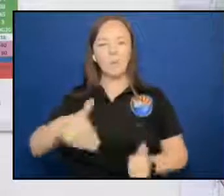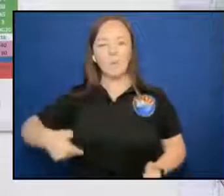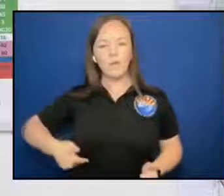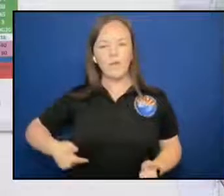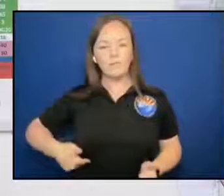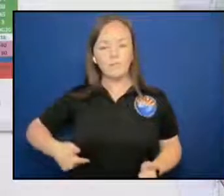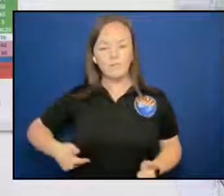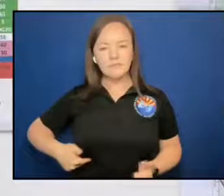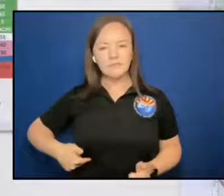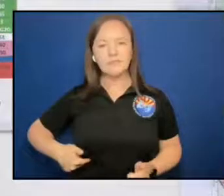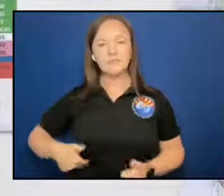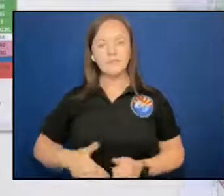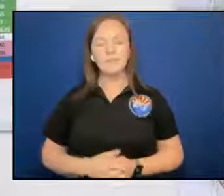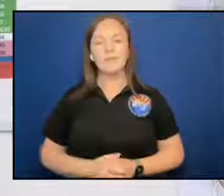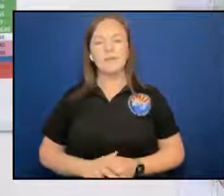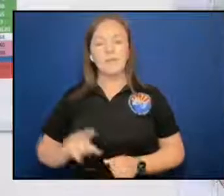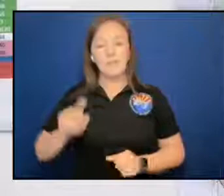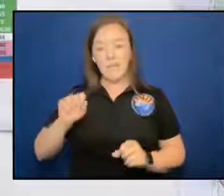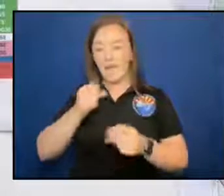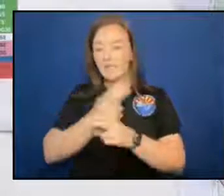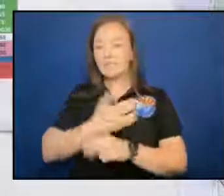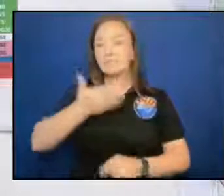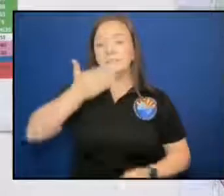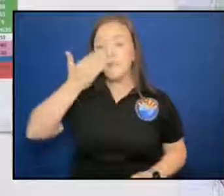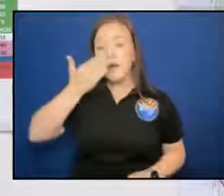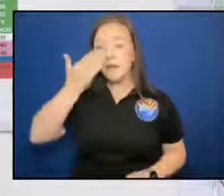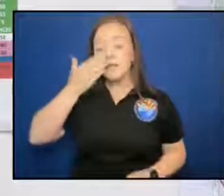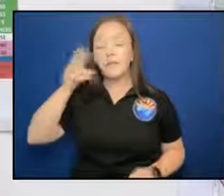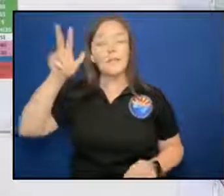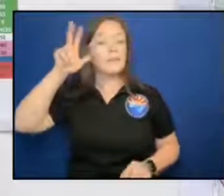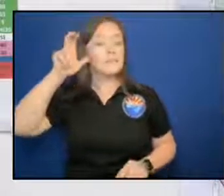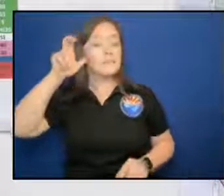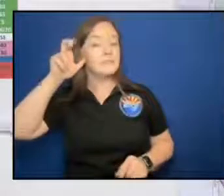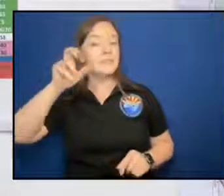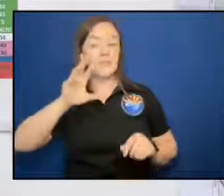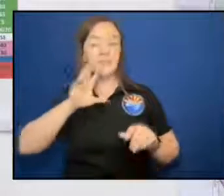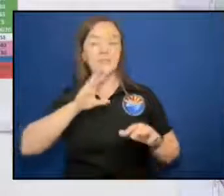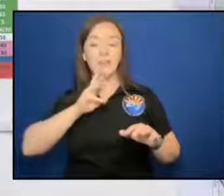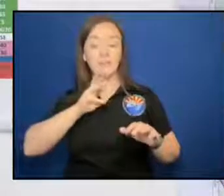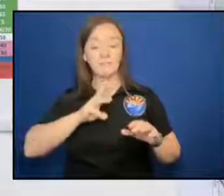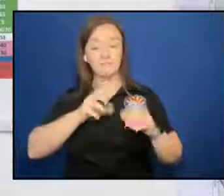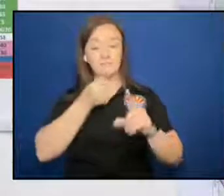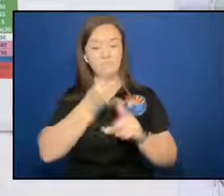AND A COUPLE OF THINGS I WANTED TO COVER IN TERMS OF